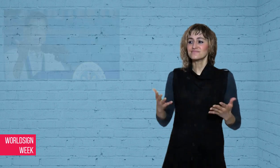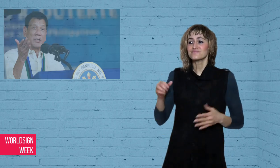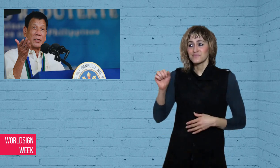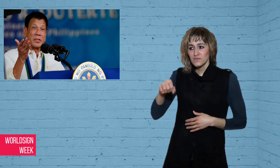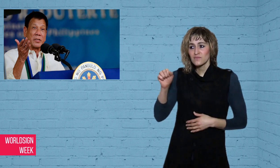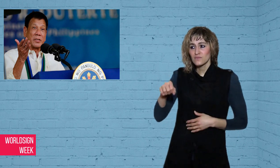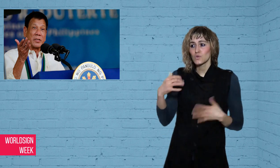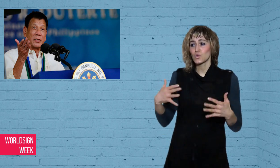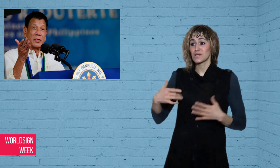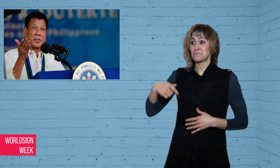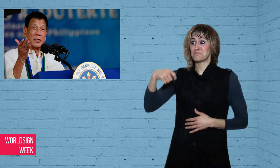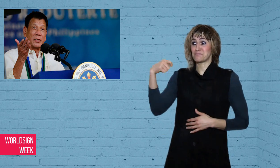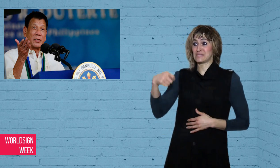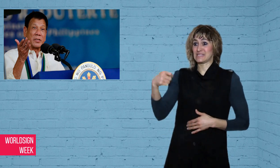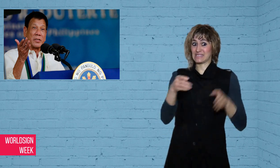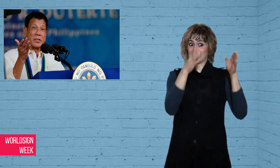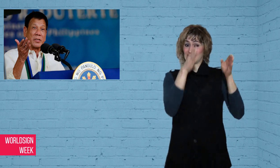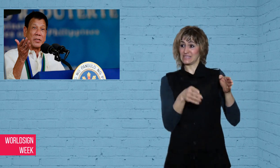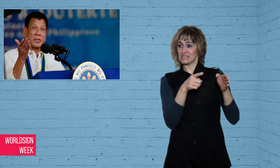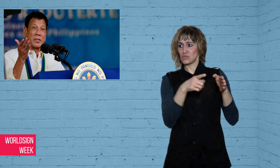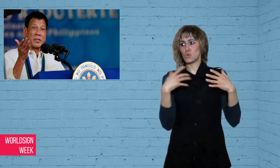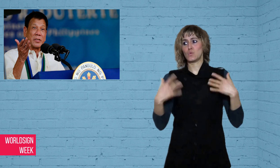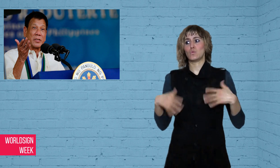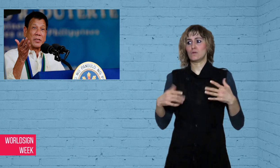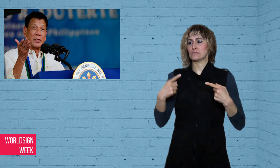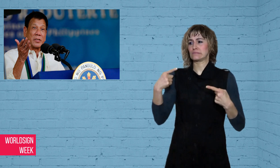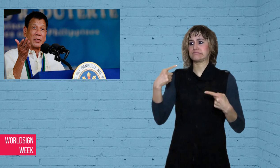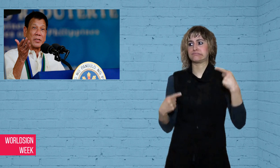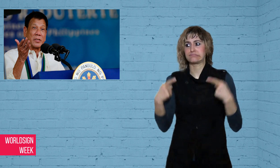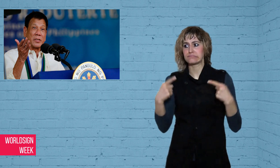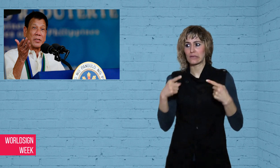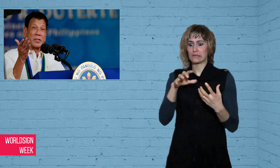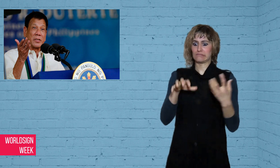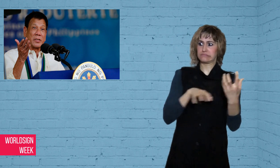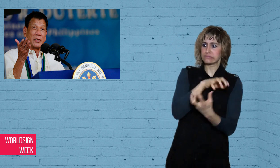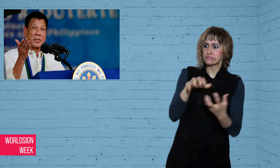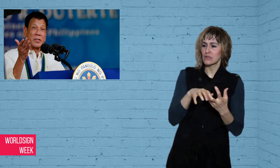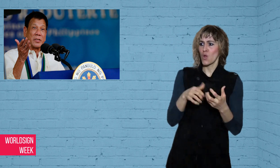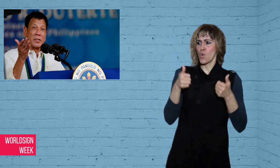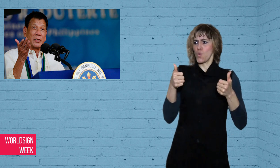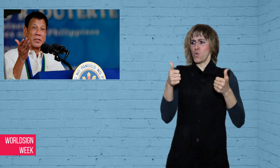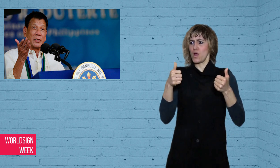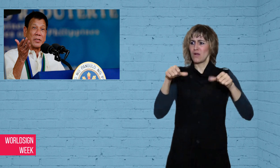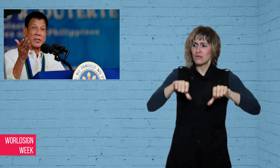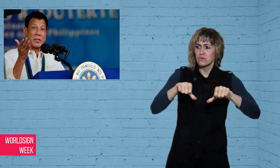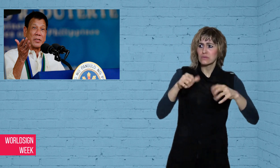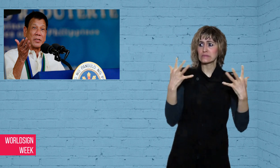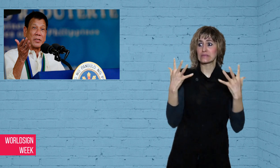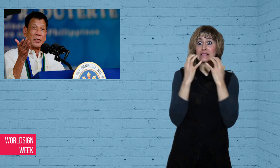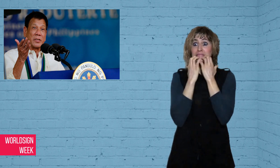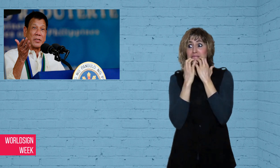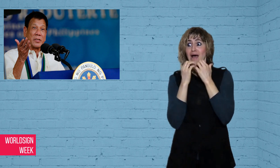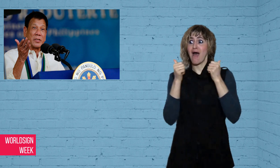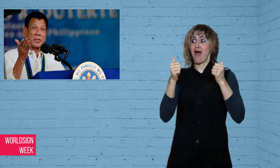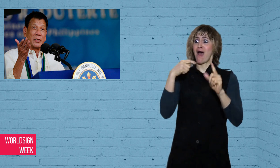Dawn: Yes, President Robert Duterte has been